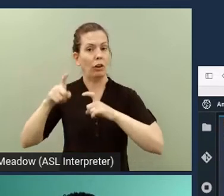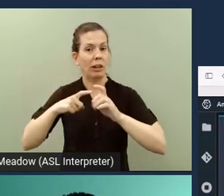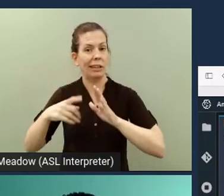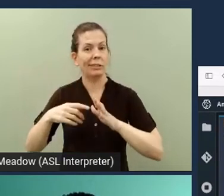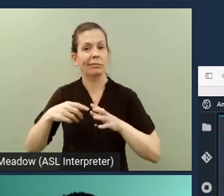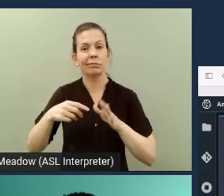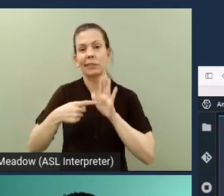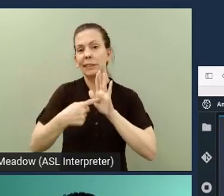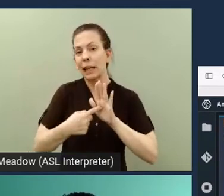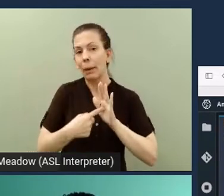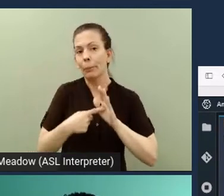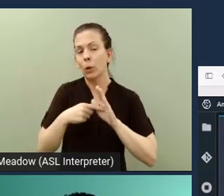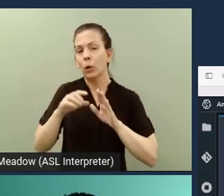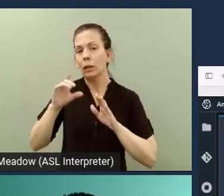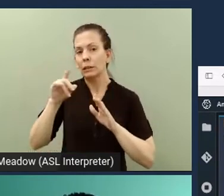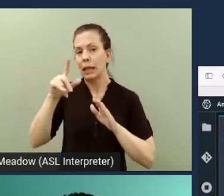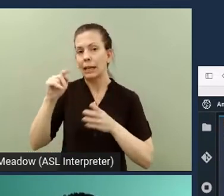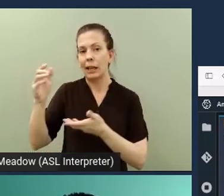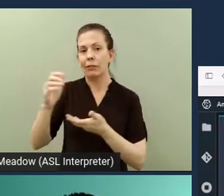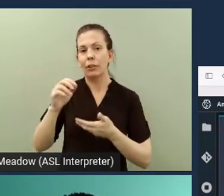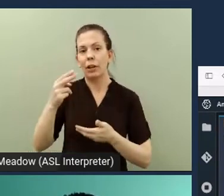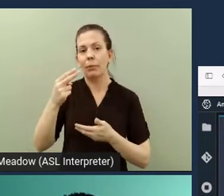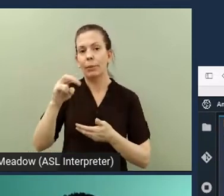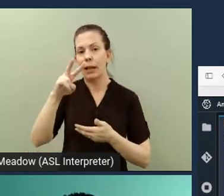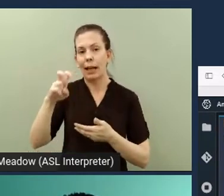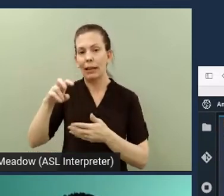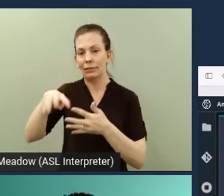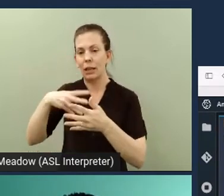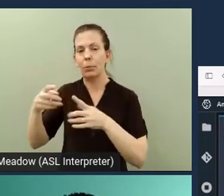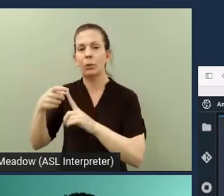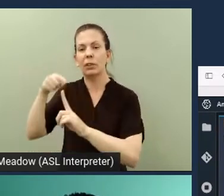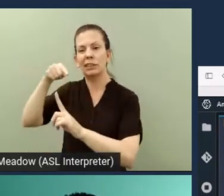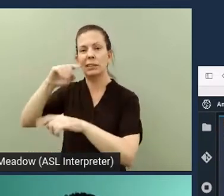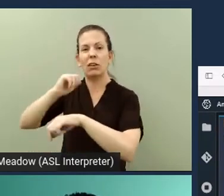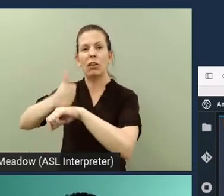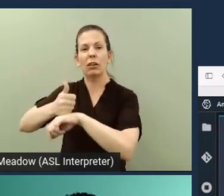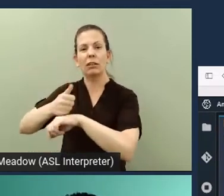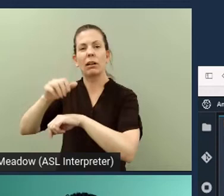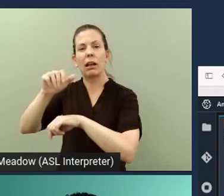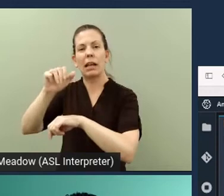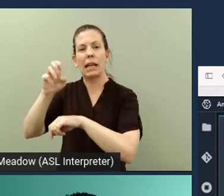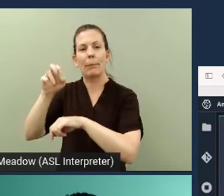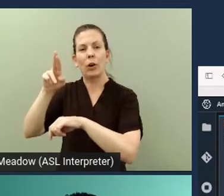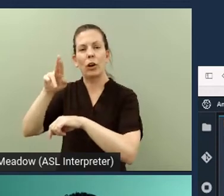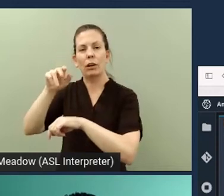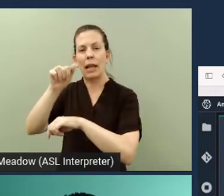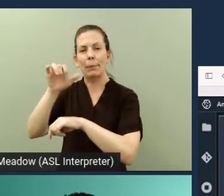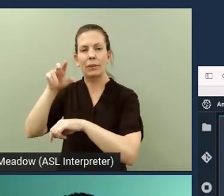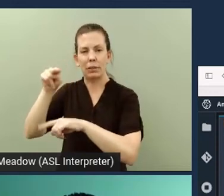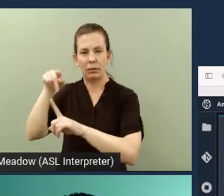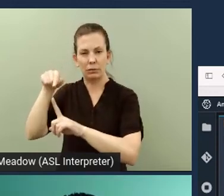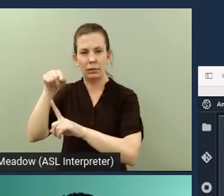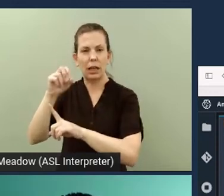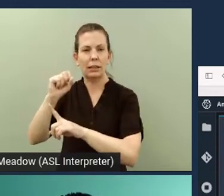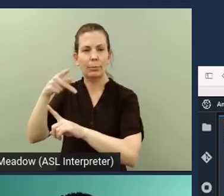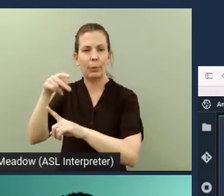from a hive table that was located on Amazon EMR using Spark SQL and we locally processed